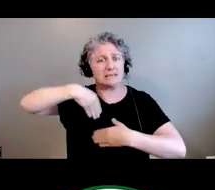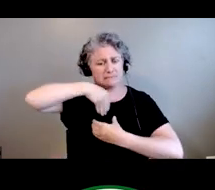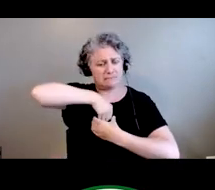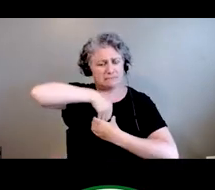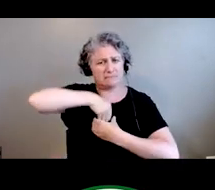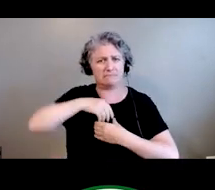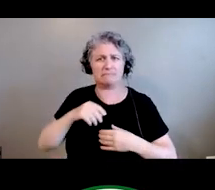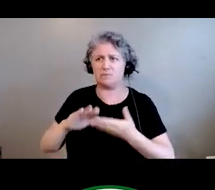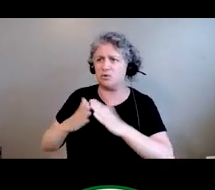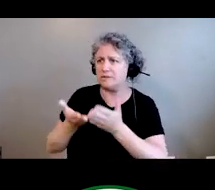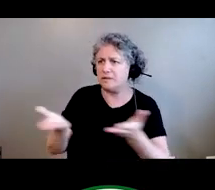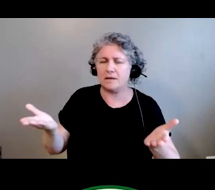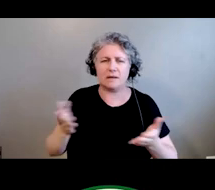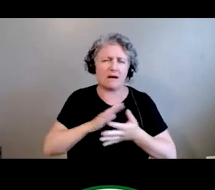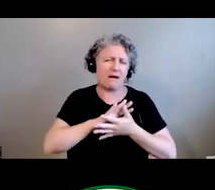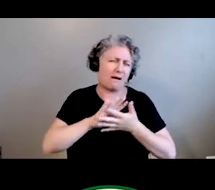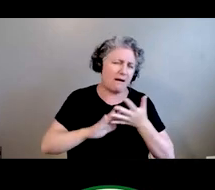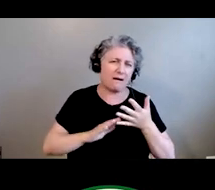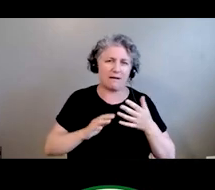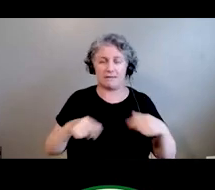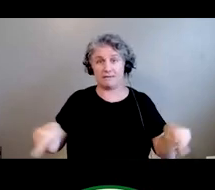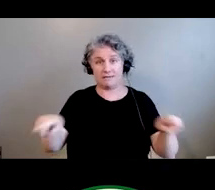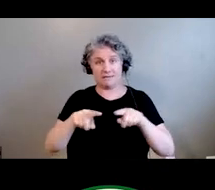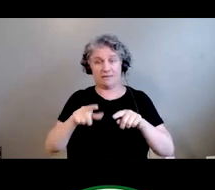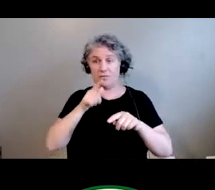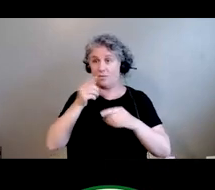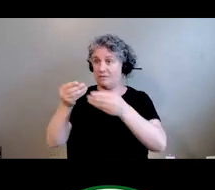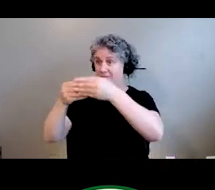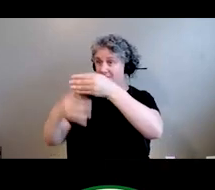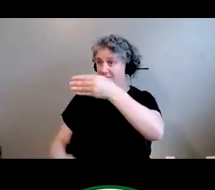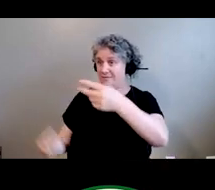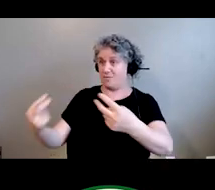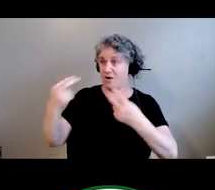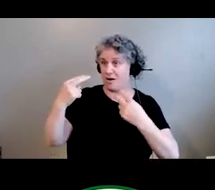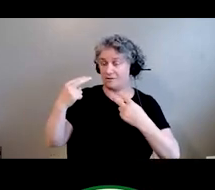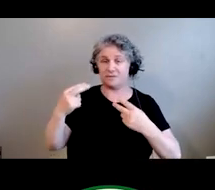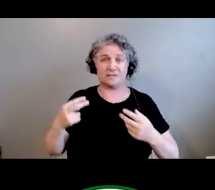of it can take away from this moving forward into our next steps and to keep the conversation